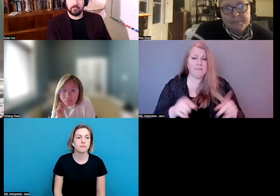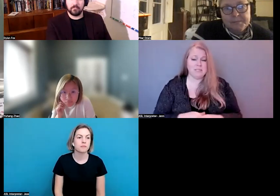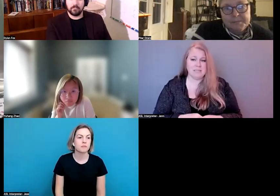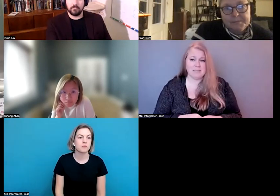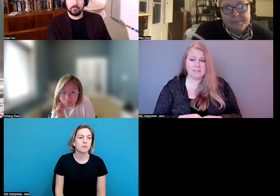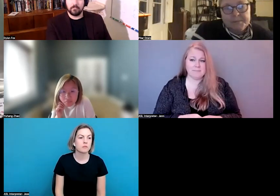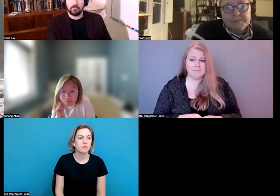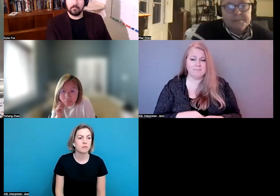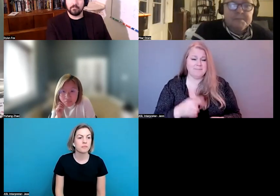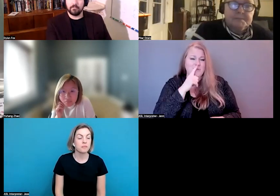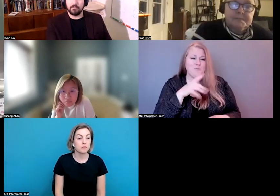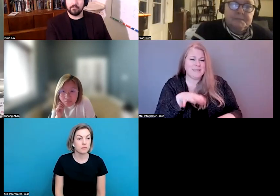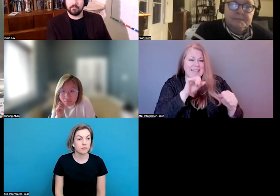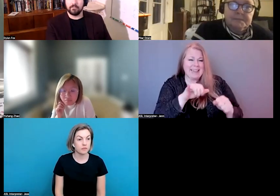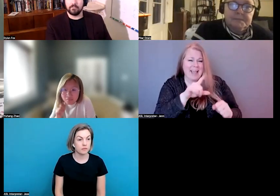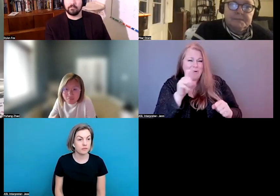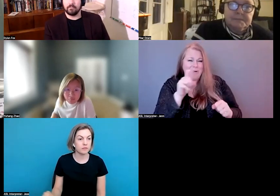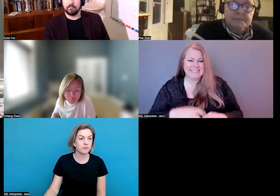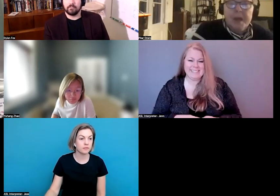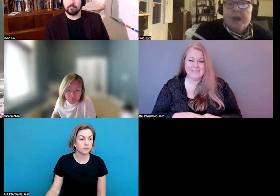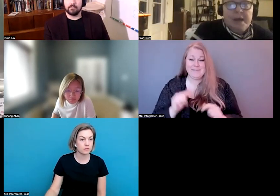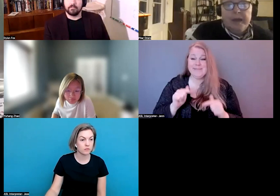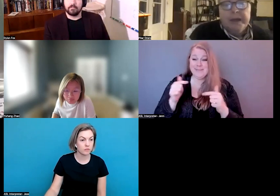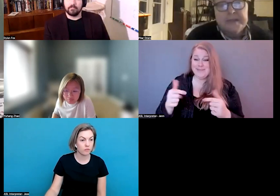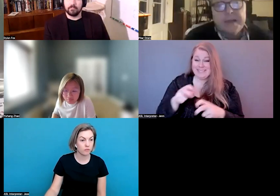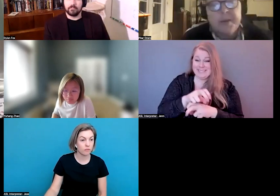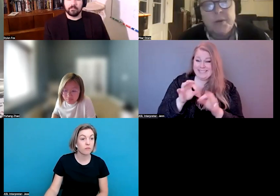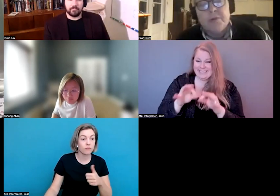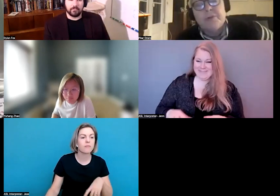Who would like to take that on? I can take that on.